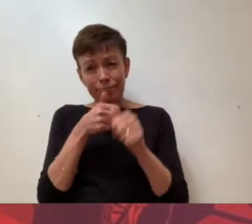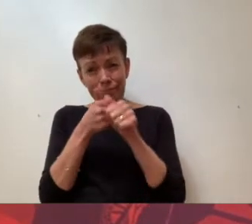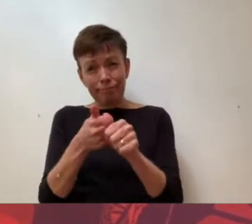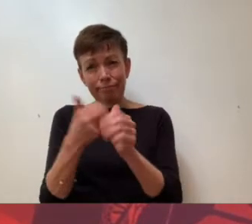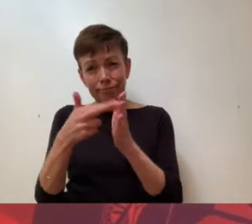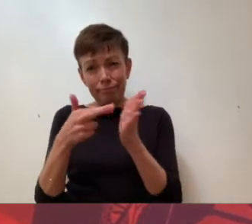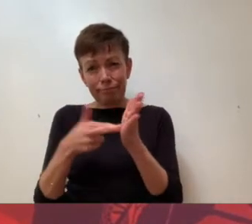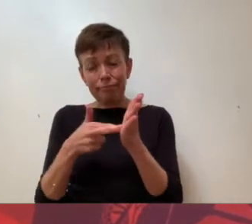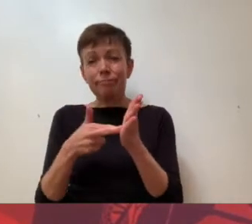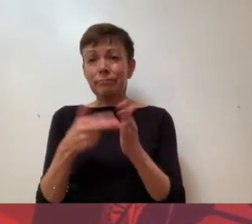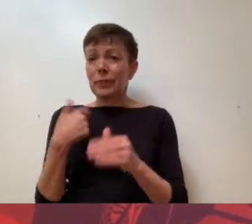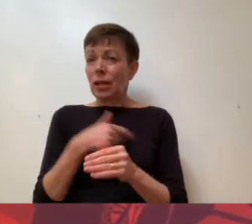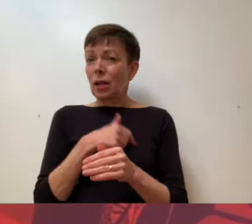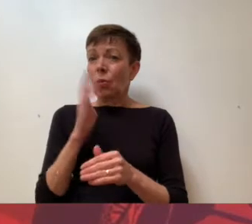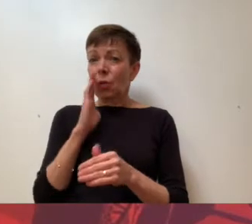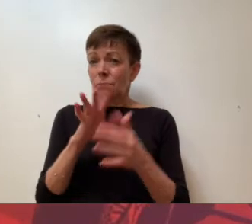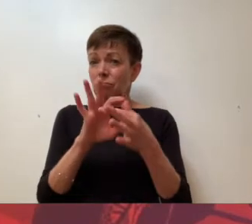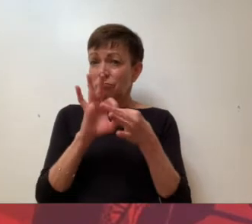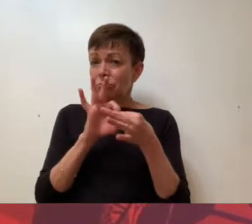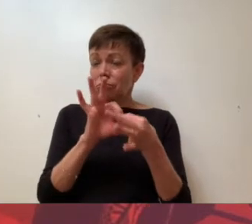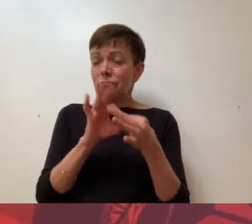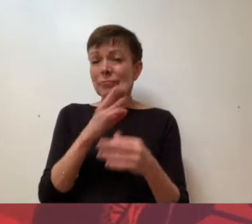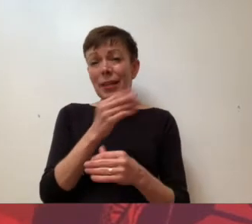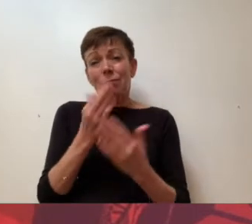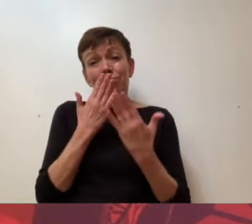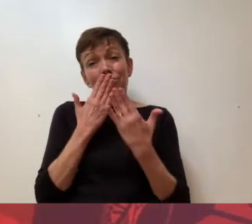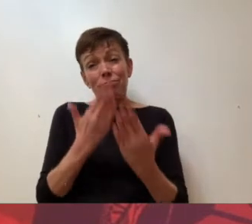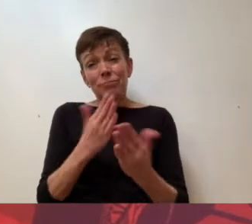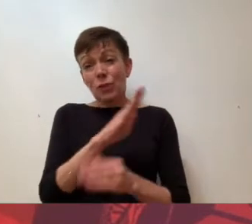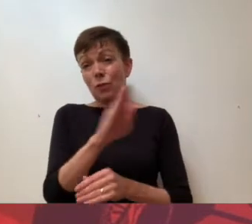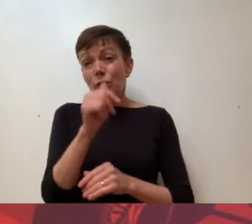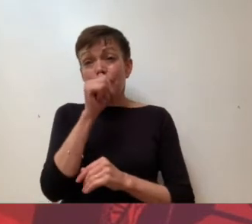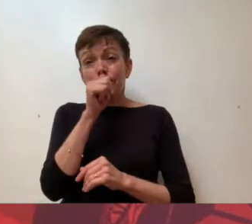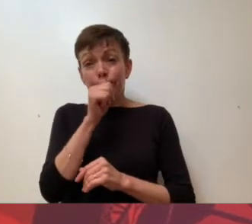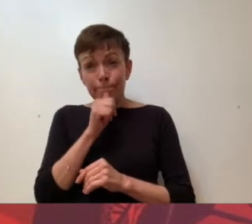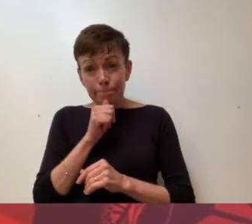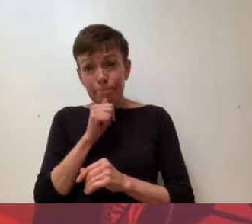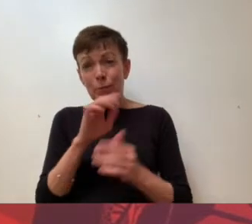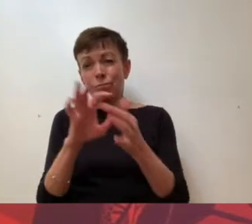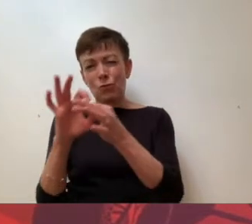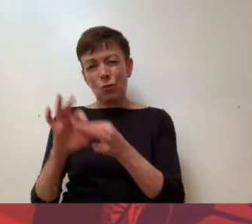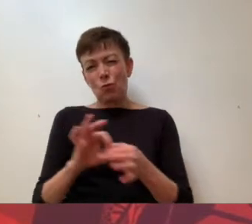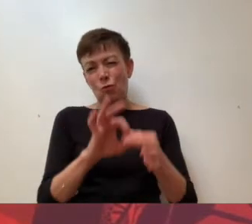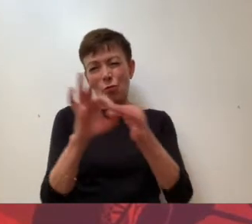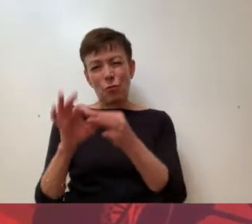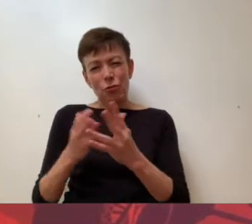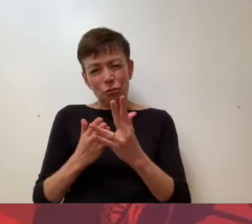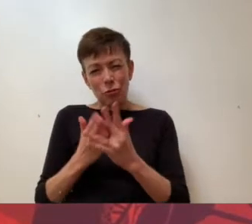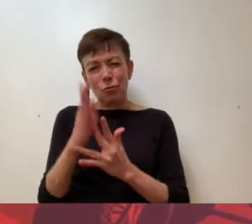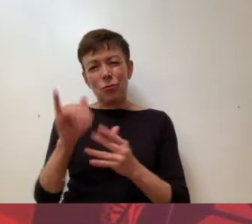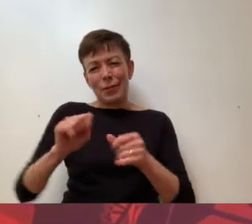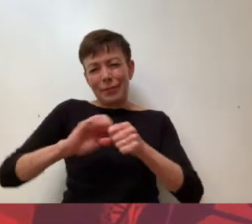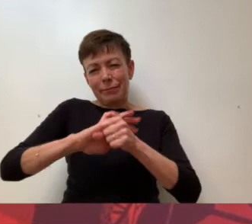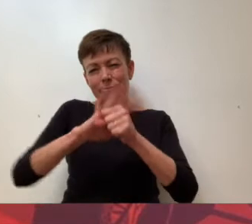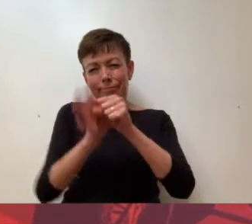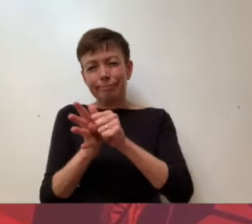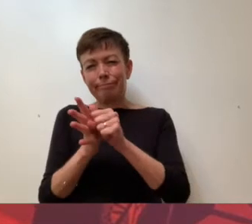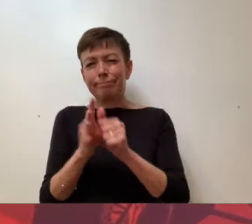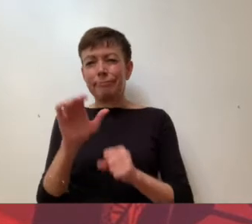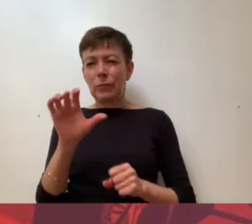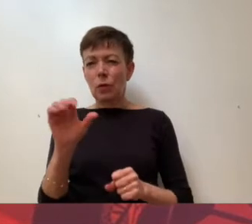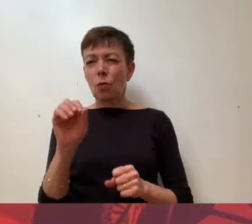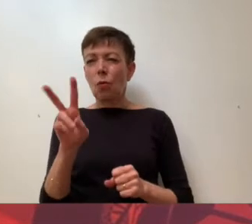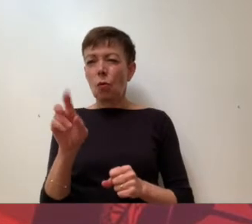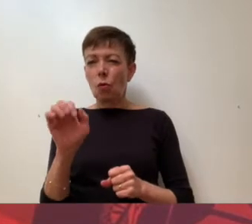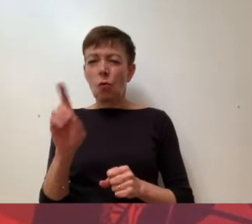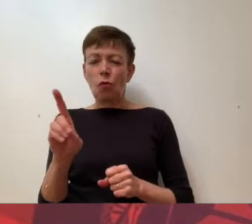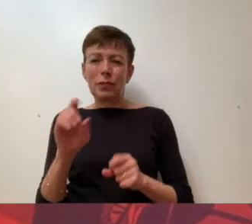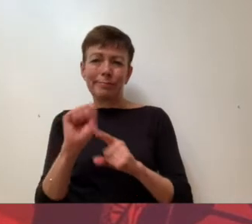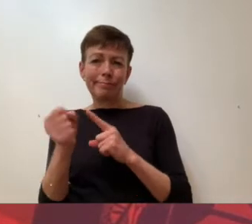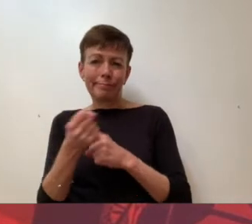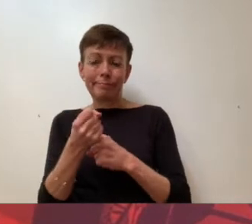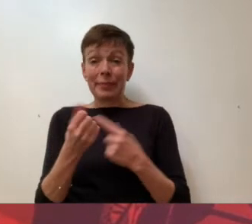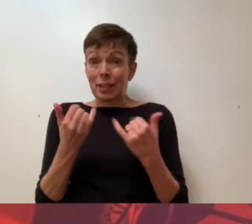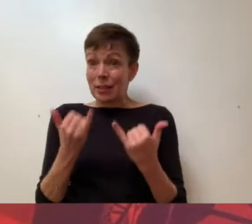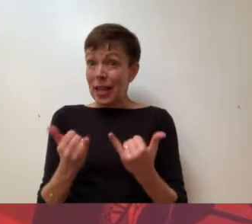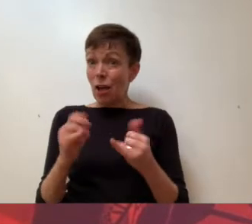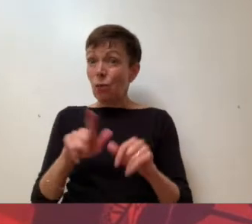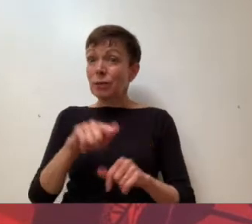Green Deer is a program typically launched each spring, focused on cleaning up our community.